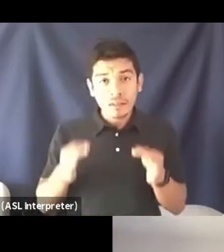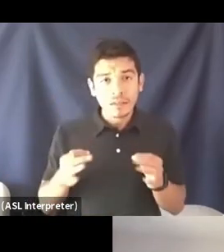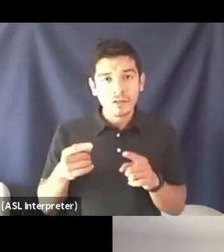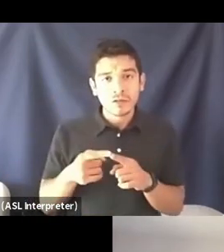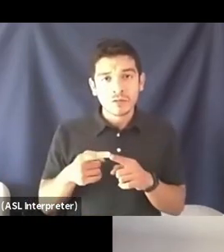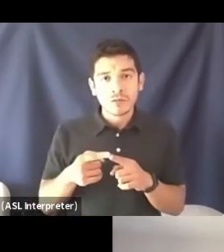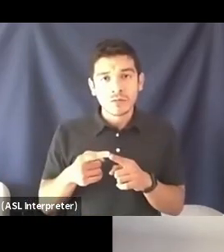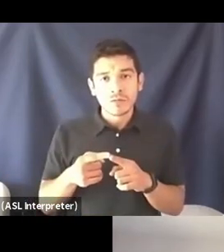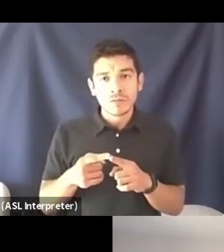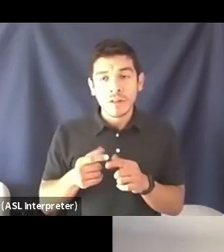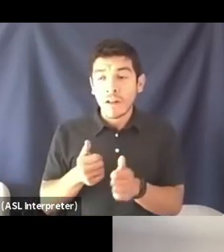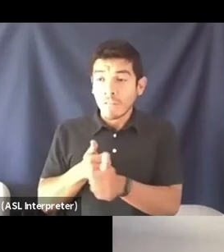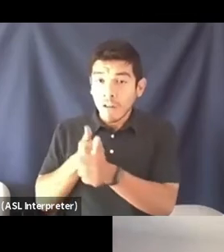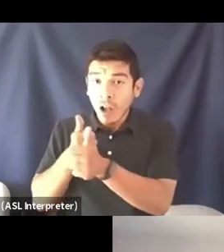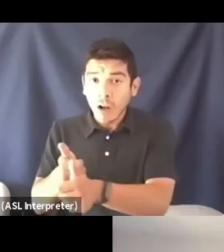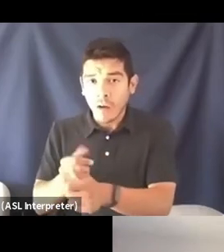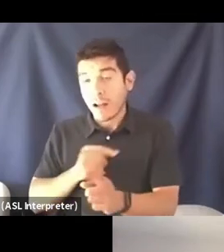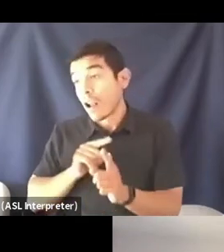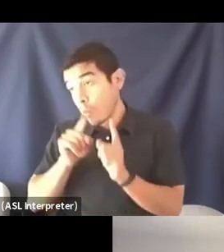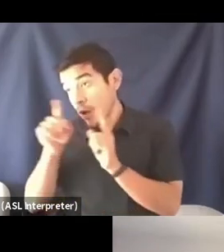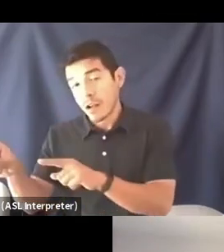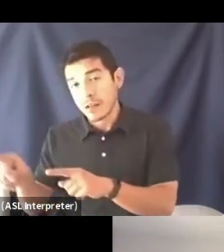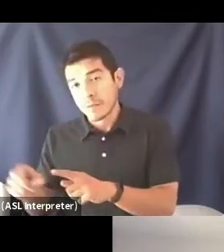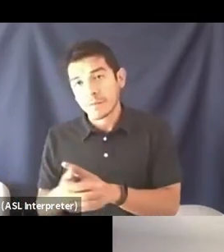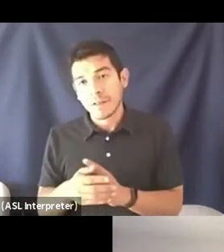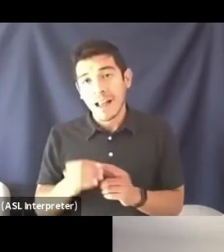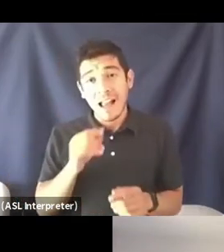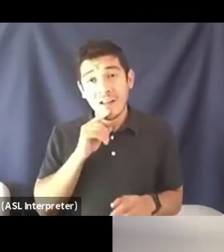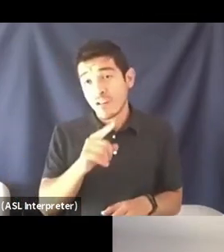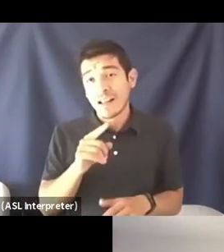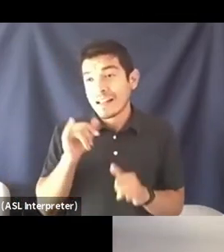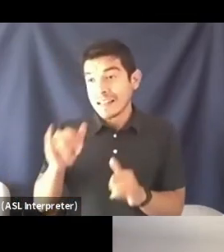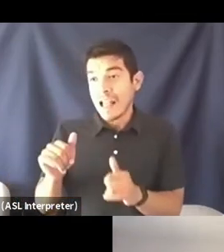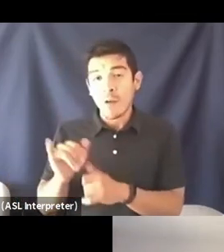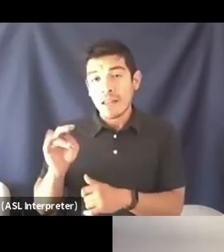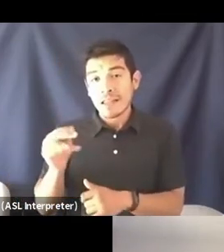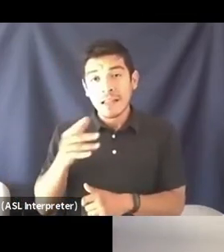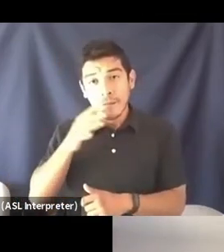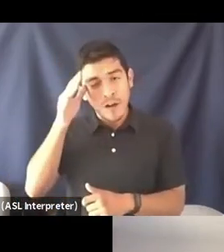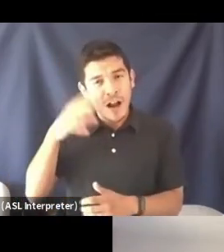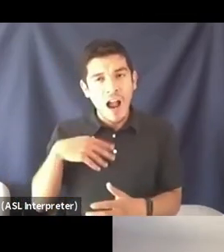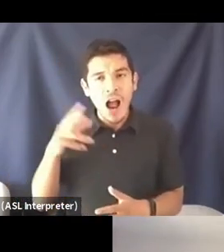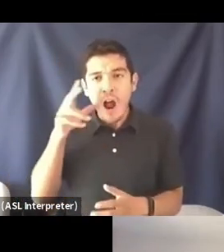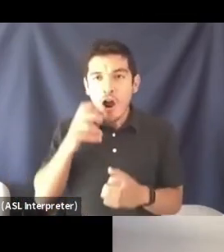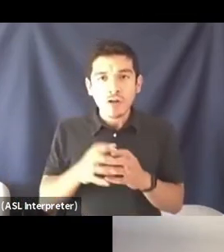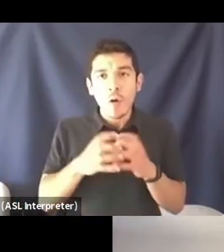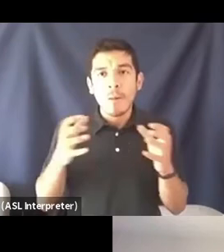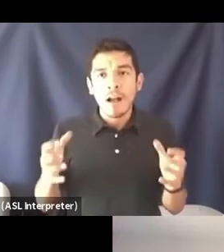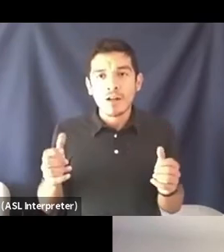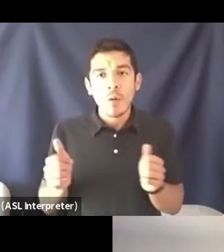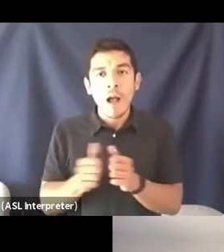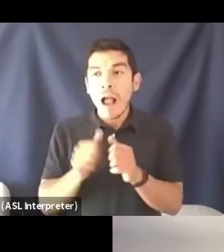and went down. And also basically staying with Yingying parents. I heard so much about how amazing she was